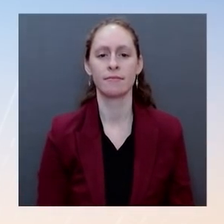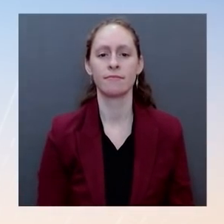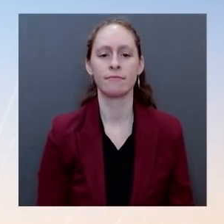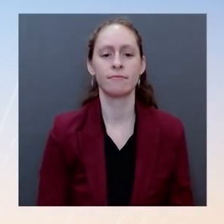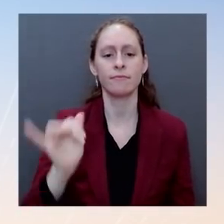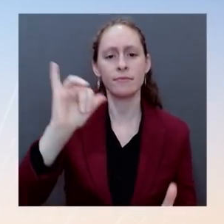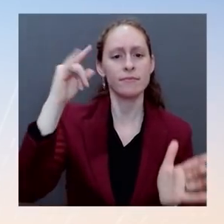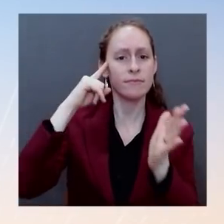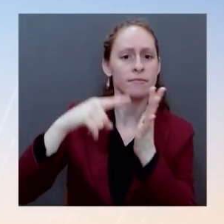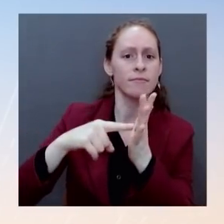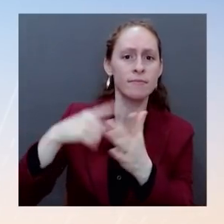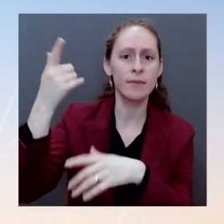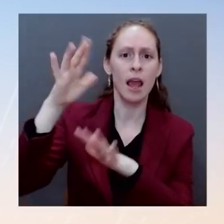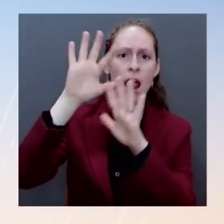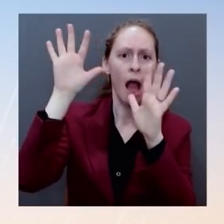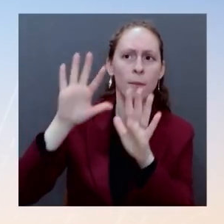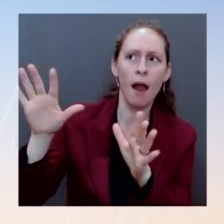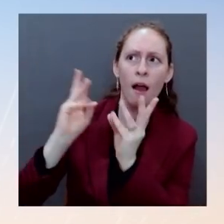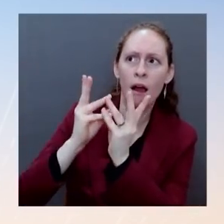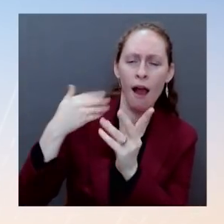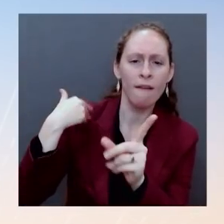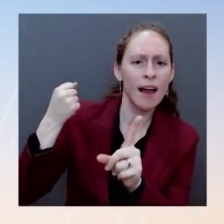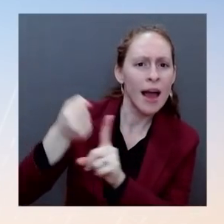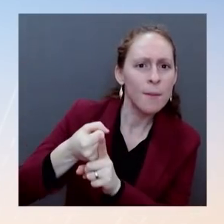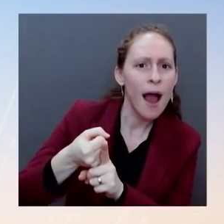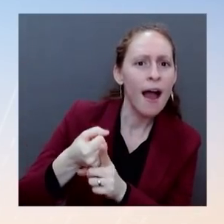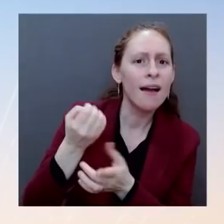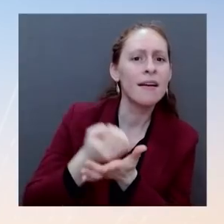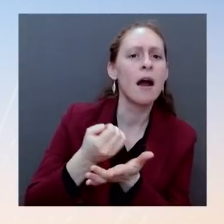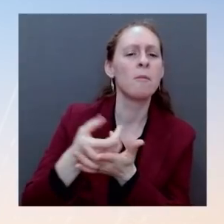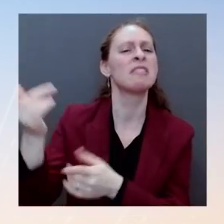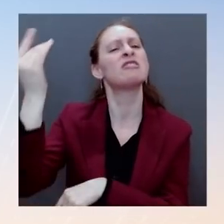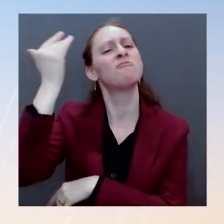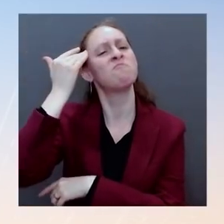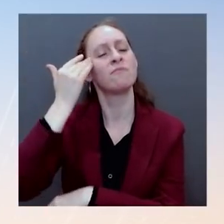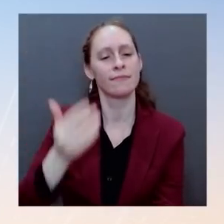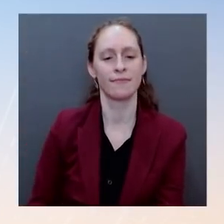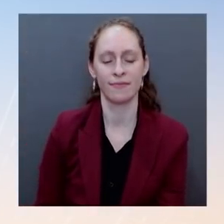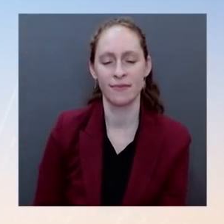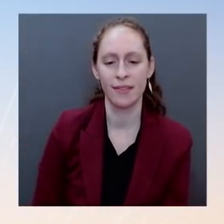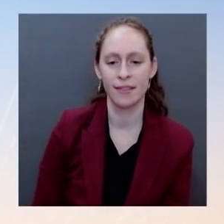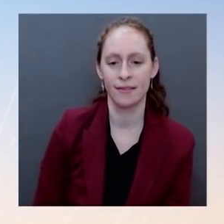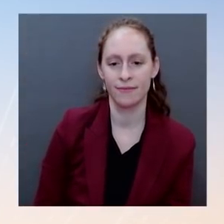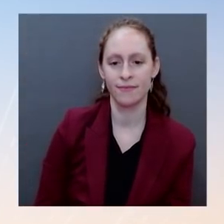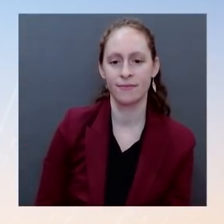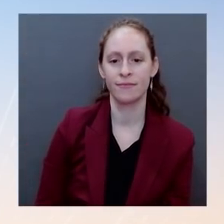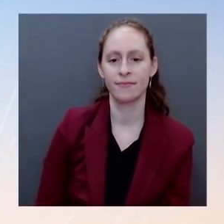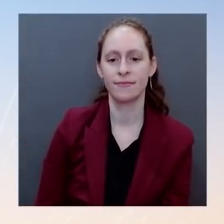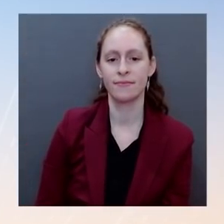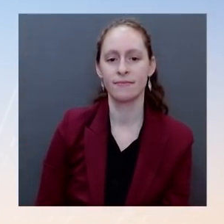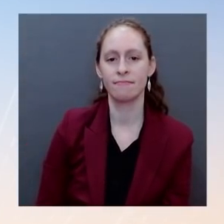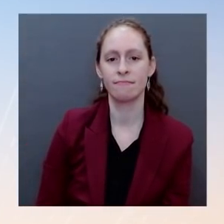prices to moderate over the course of the year. But how worried are you that consumers and businesses are starting to expect inflation is here to stay